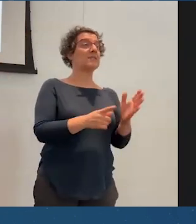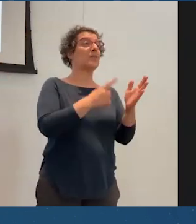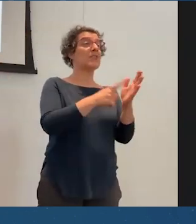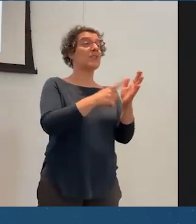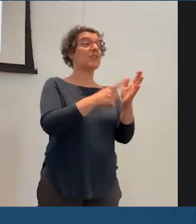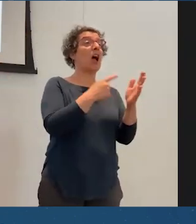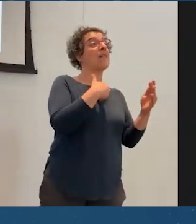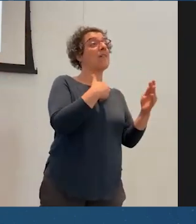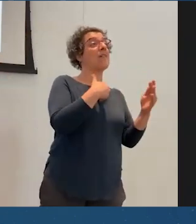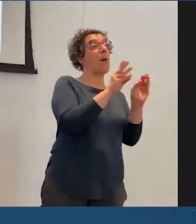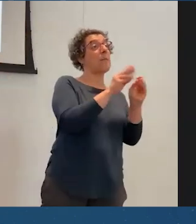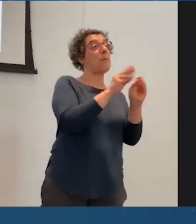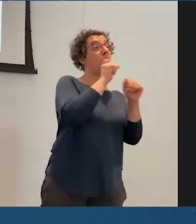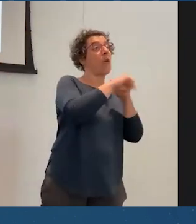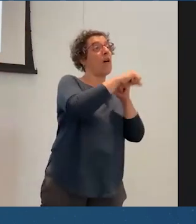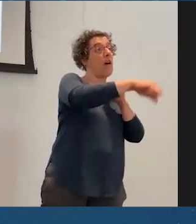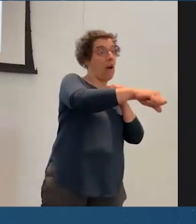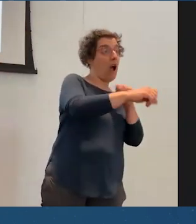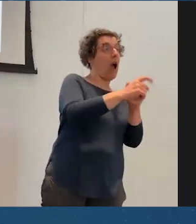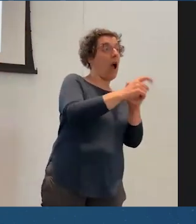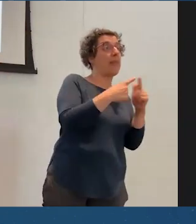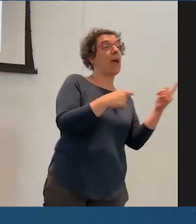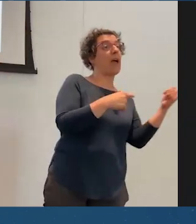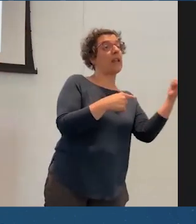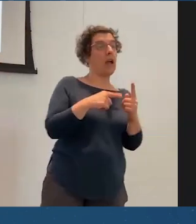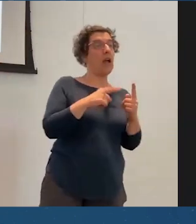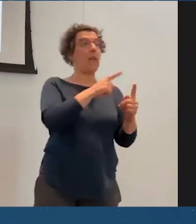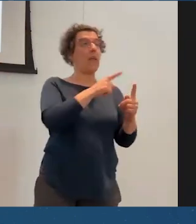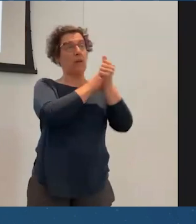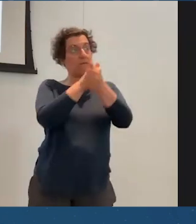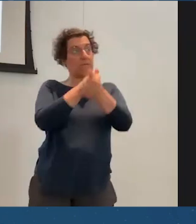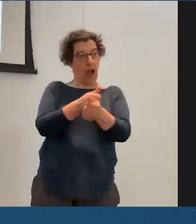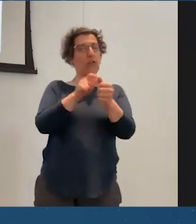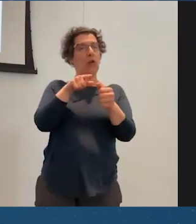and then follow throughout the product development process with the same cohort.